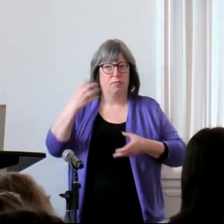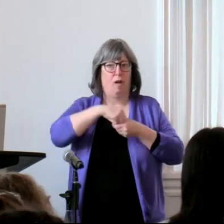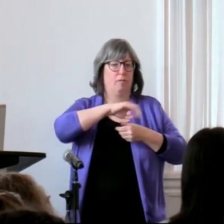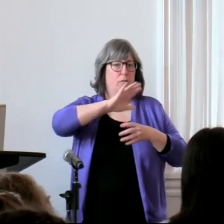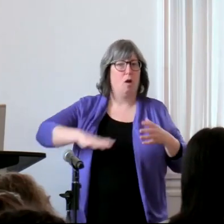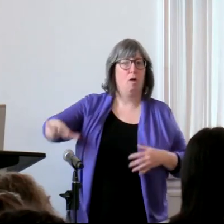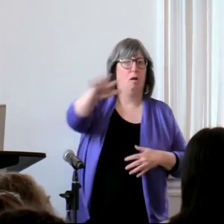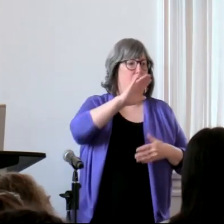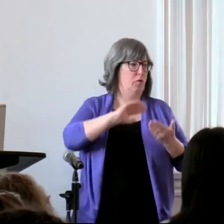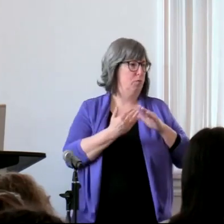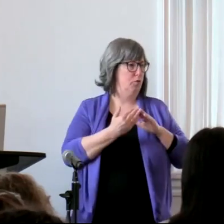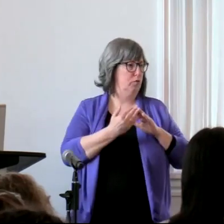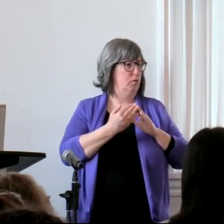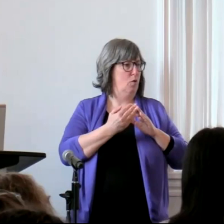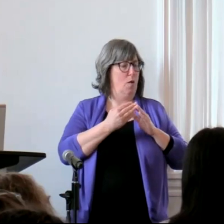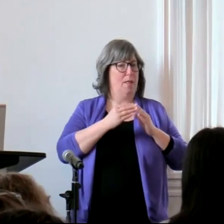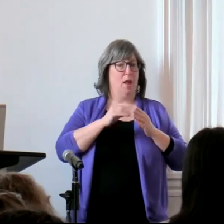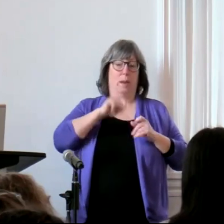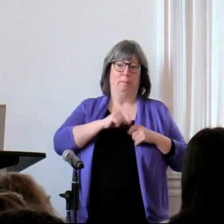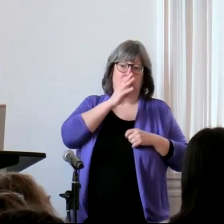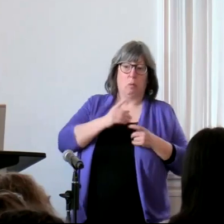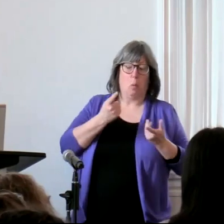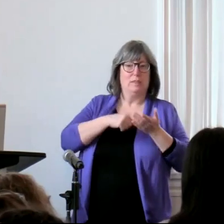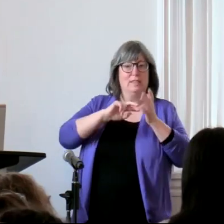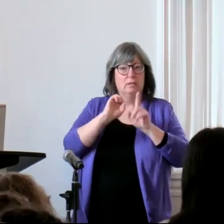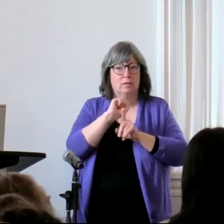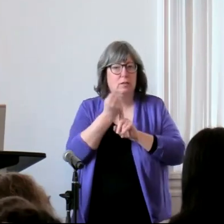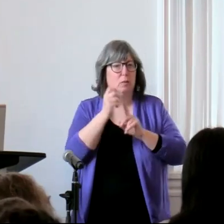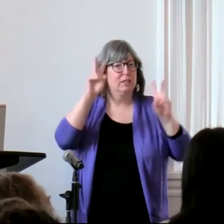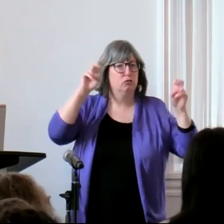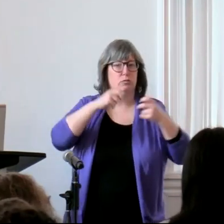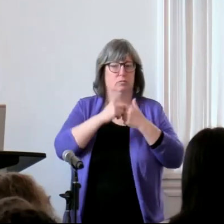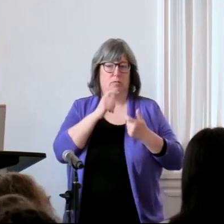on issues that must not be ignored This year’s theme is